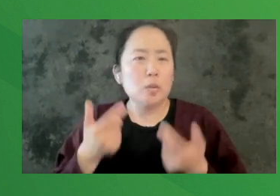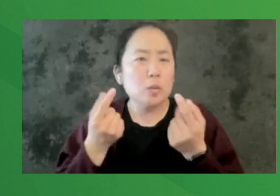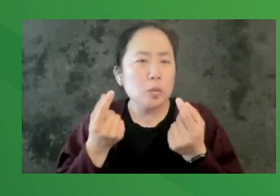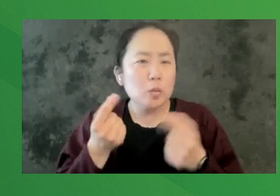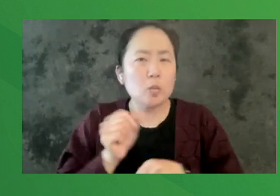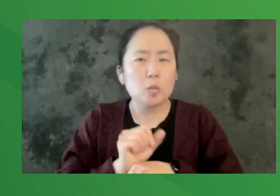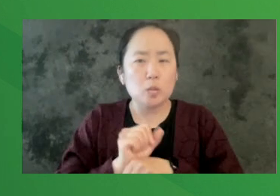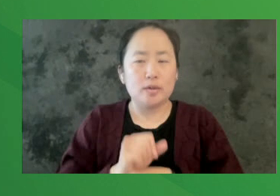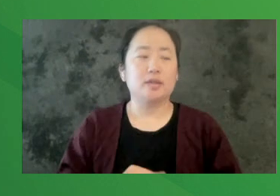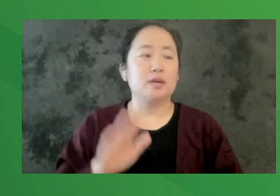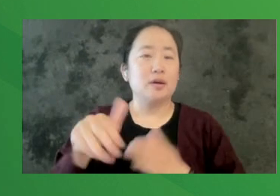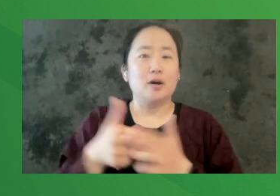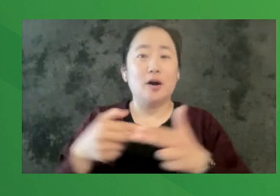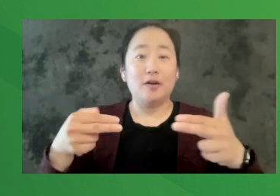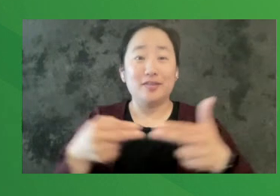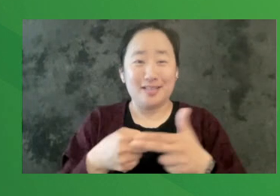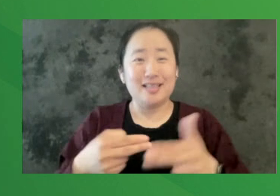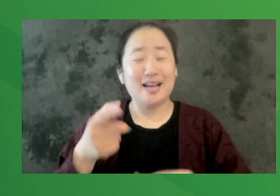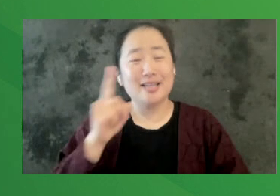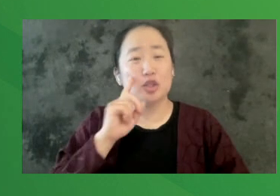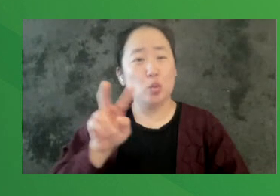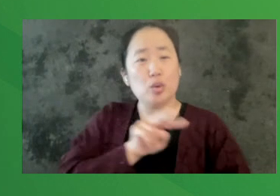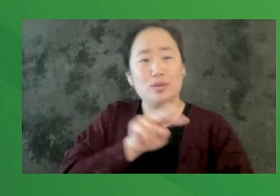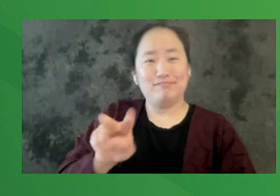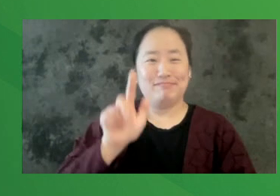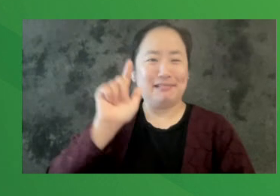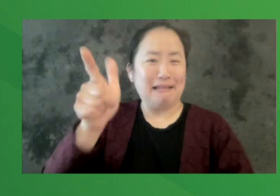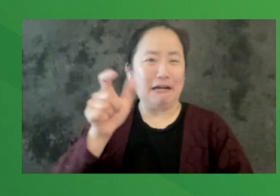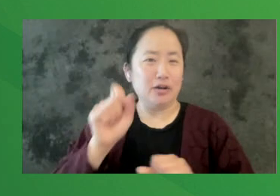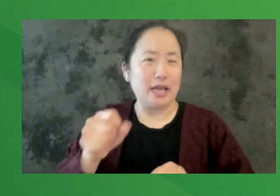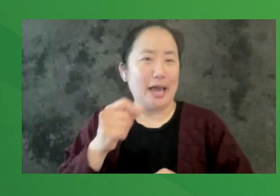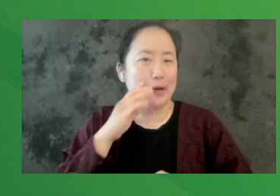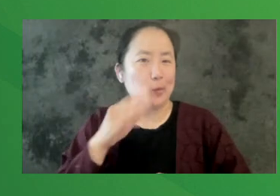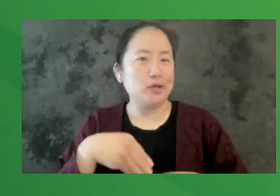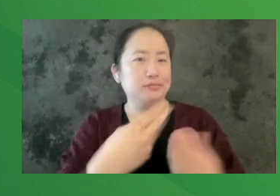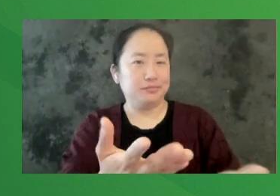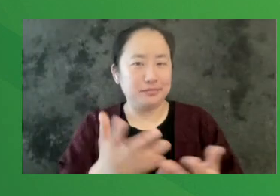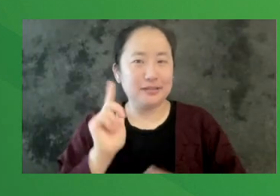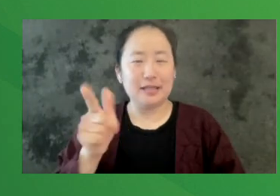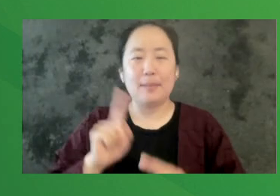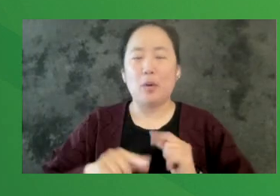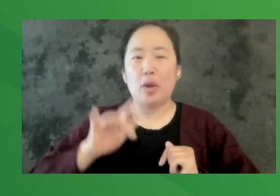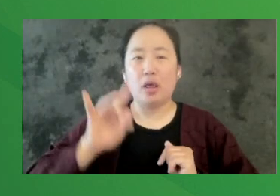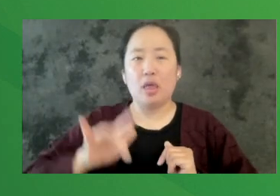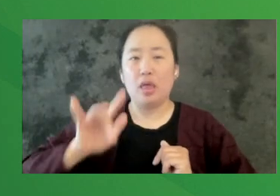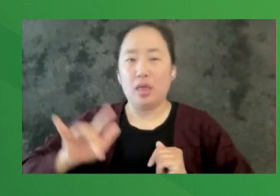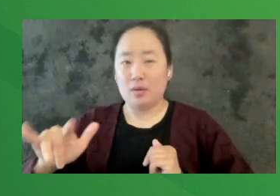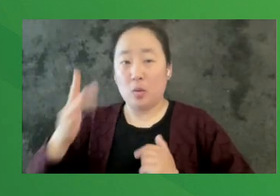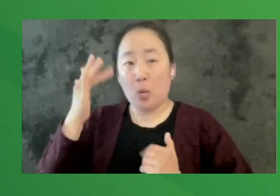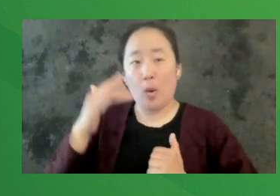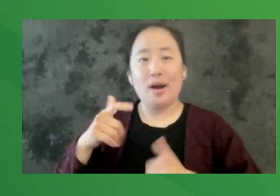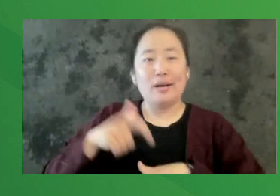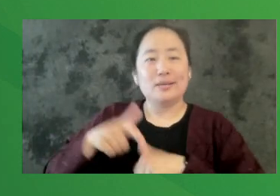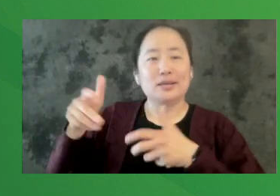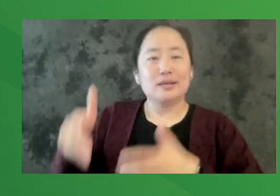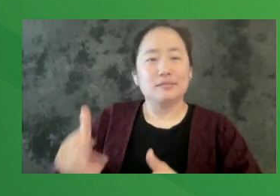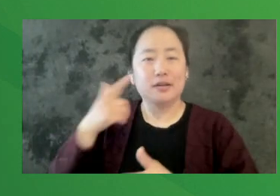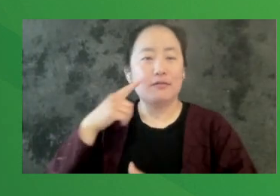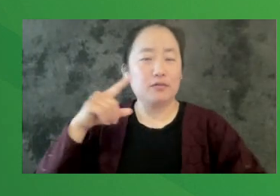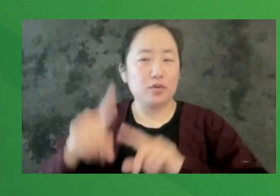of these slides will be available to you, so don't worry. We're gonna go quickly just so we have some time at the end for questions. So, we are the professional association. We'd